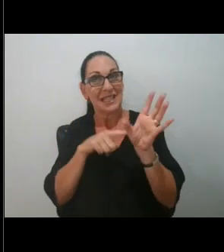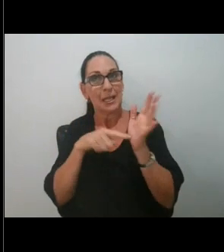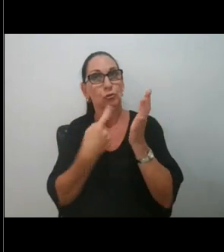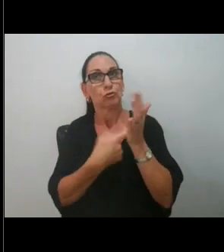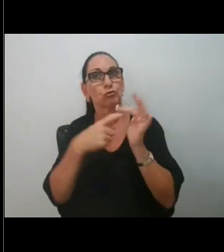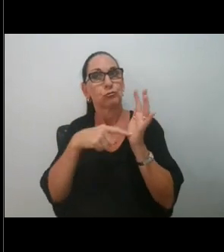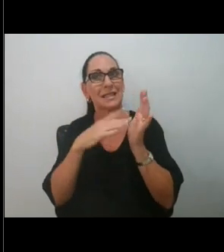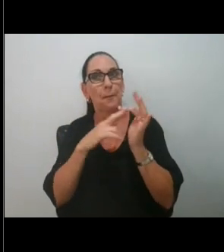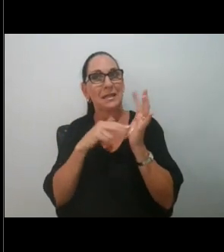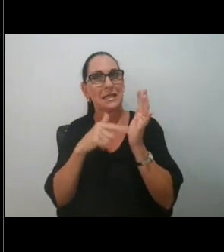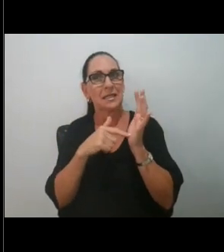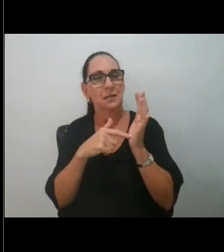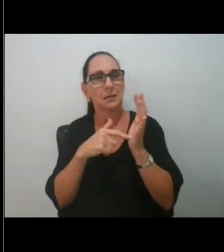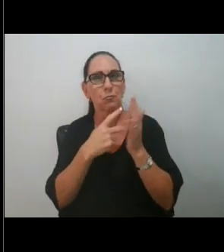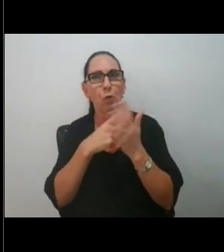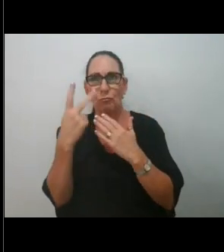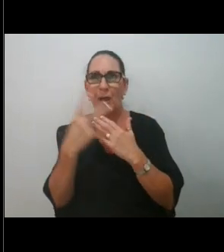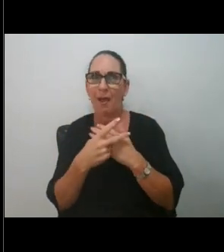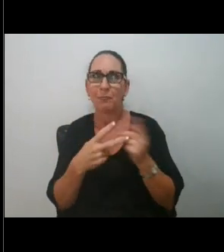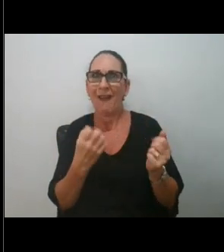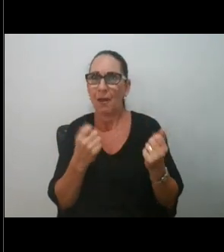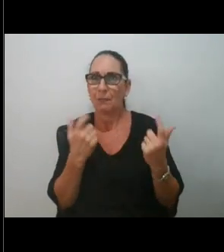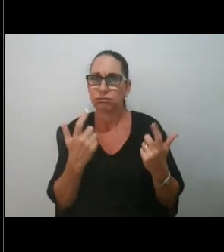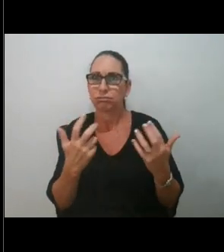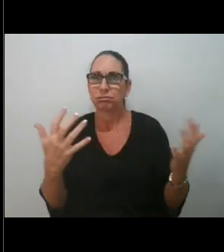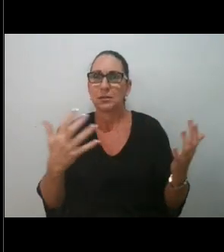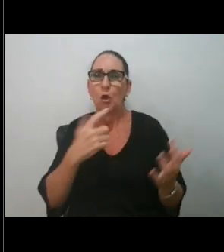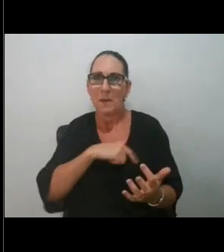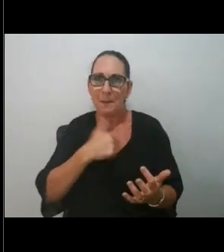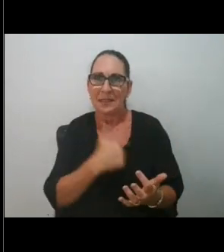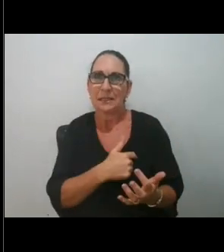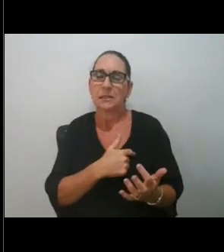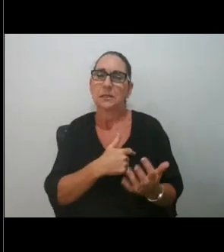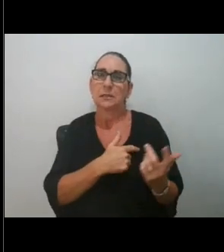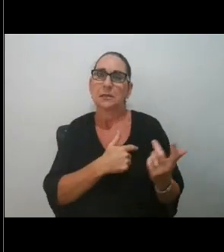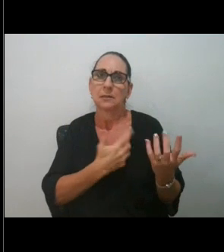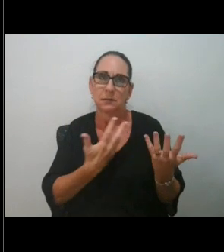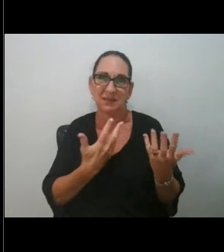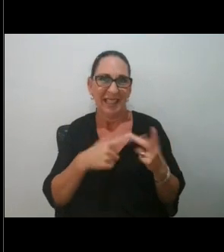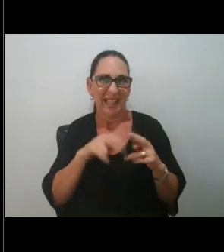are involved and for people who have been using drugs and alcohol for um even just a couple of